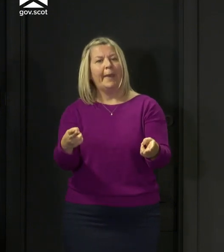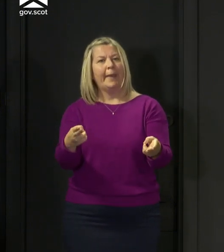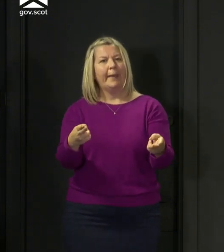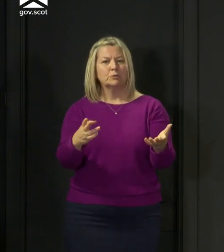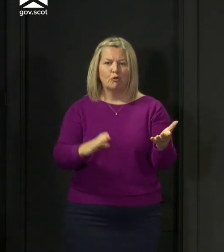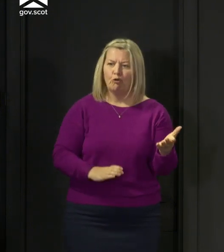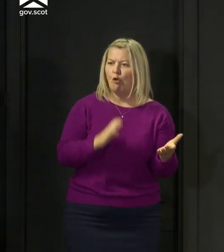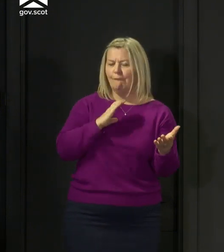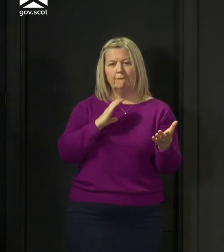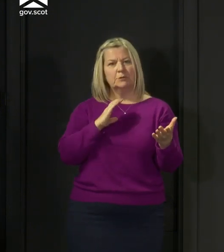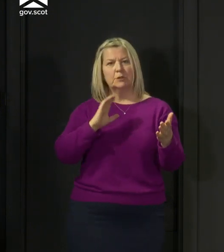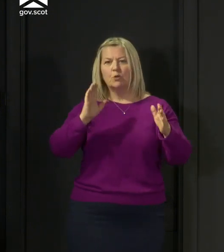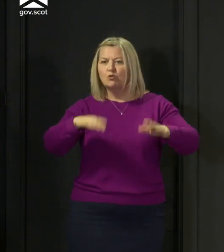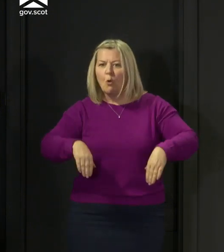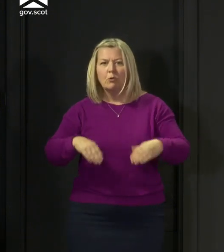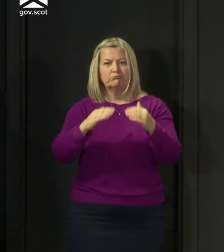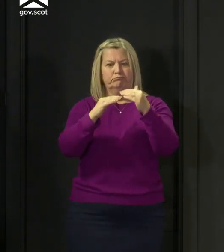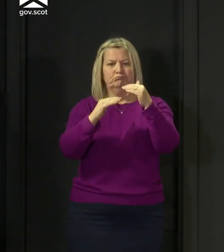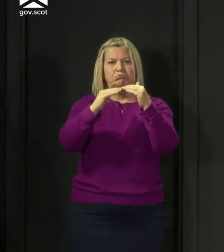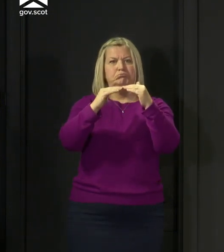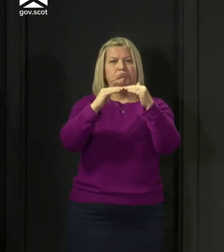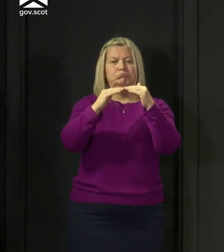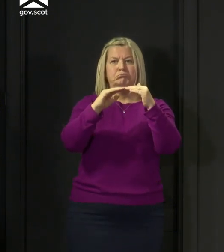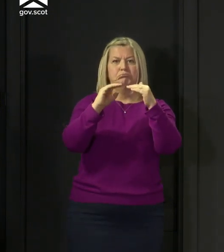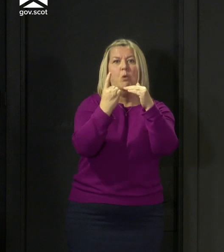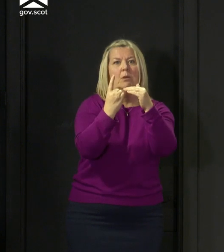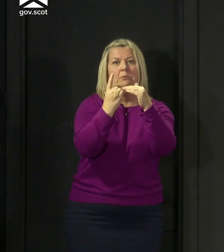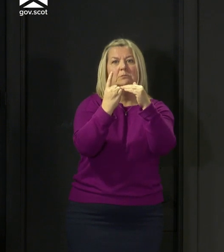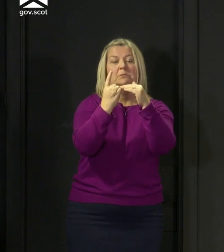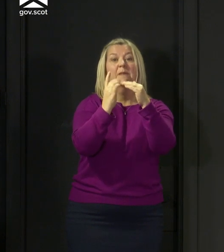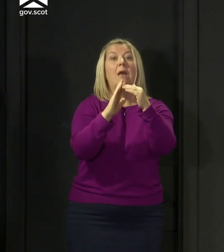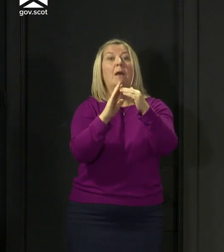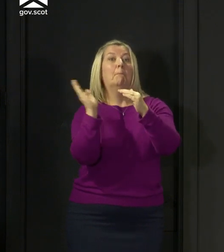than we do now that it is not so close to 1 that it will immediately tip over the edge,